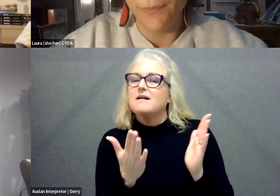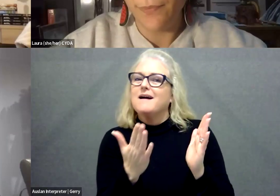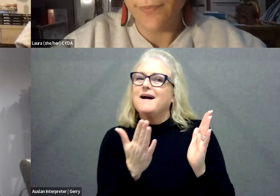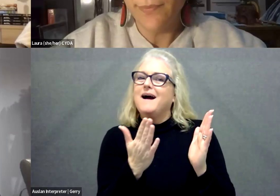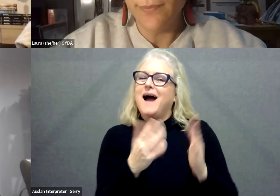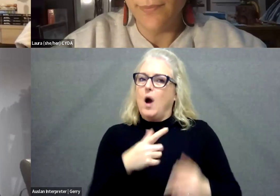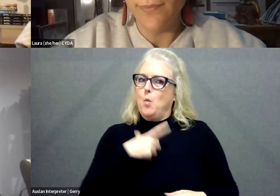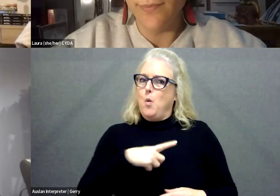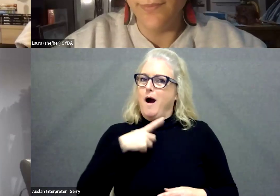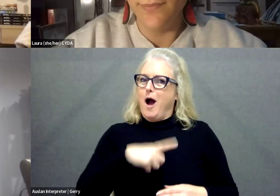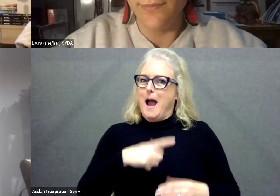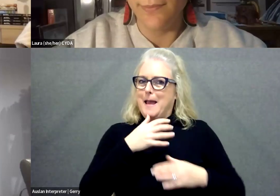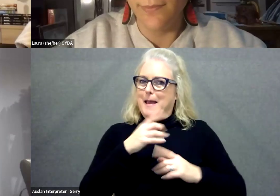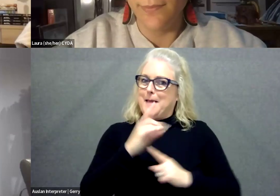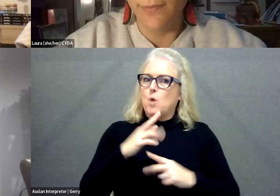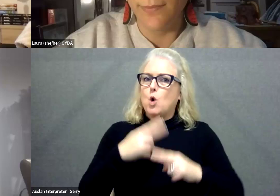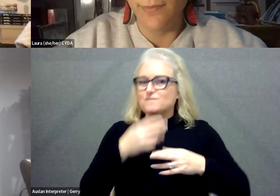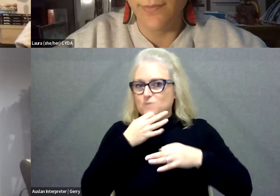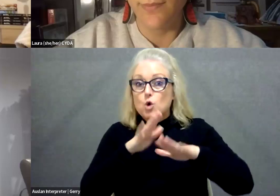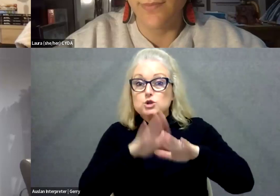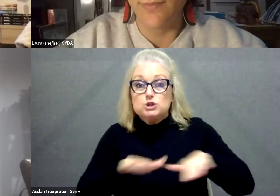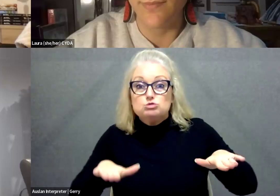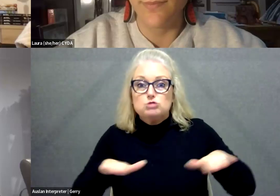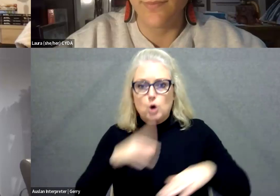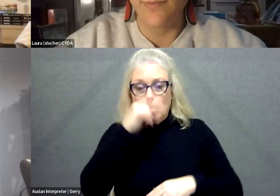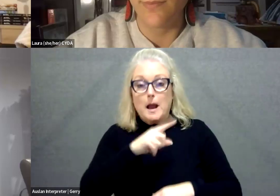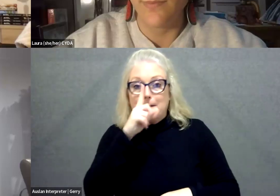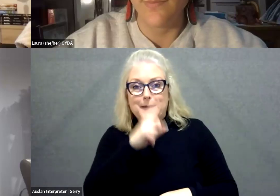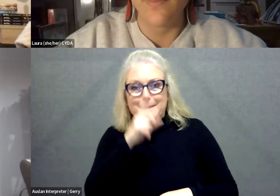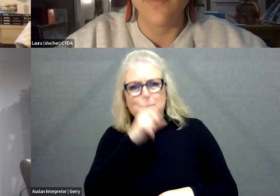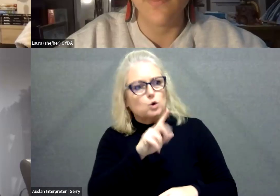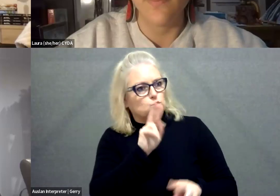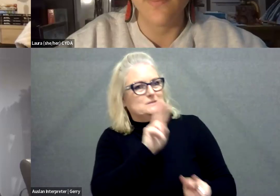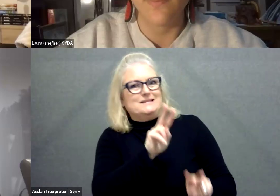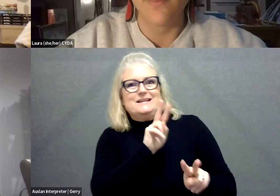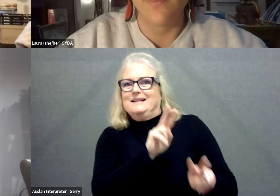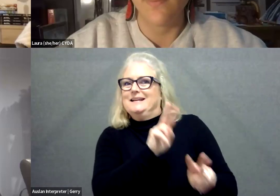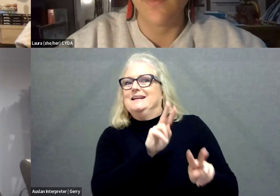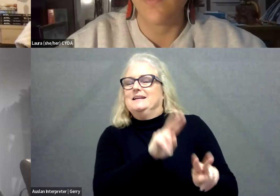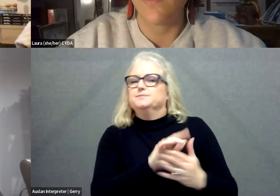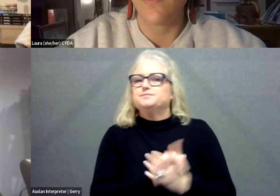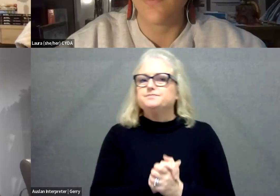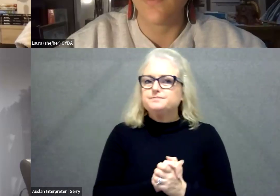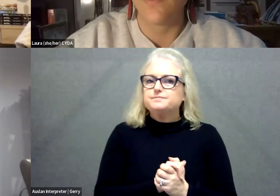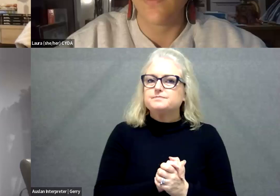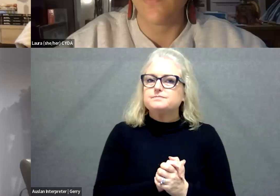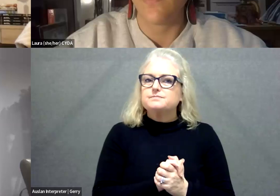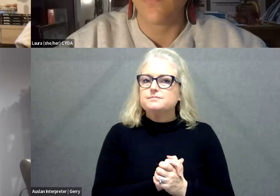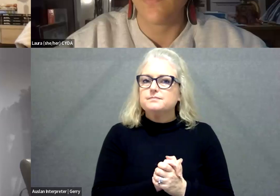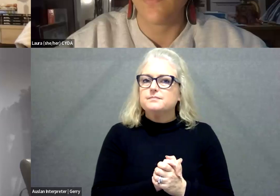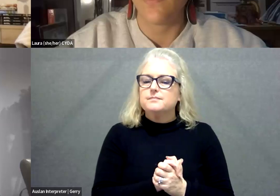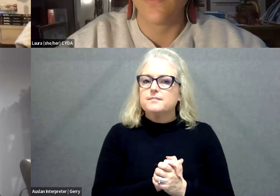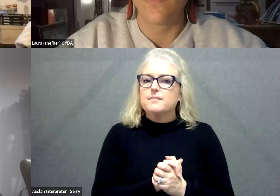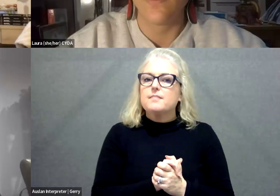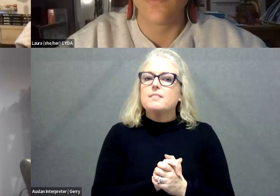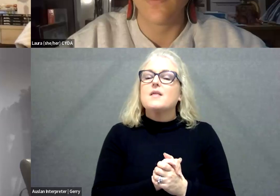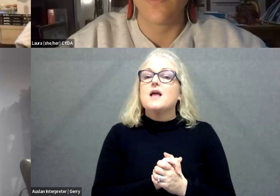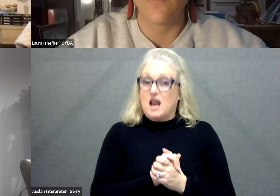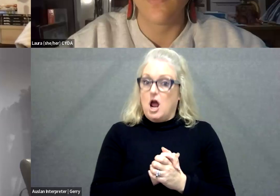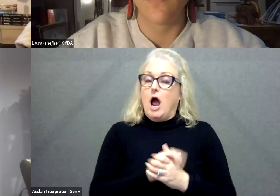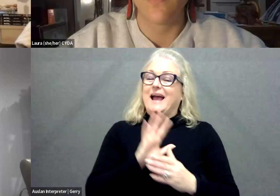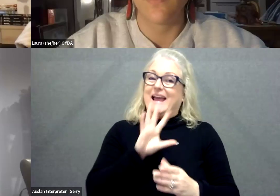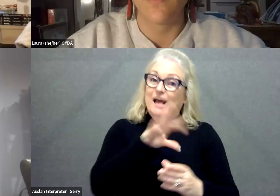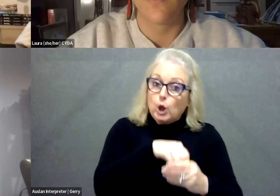people engage with? How does this contribute to the broader goals of inclusion and diversity?